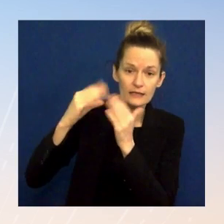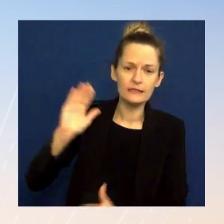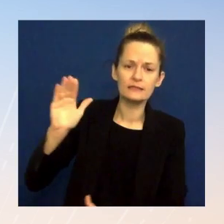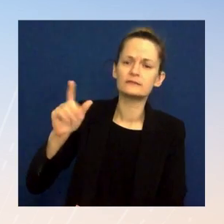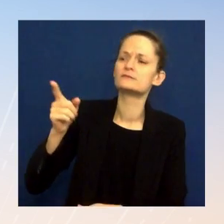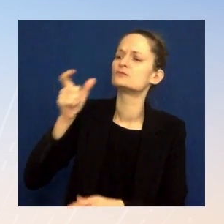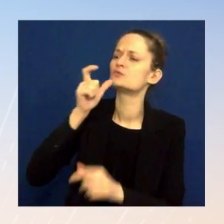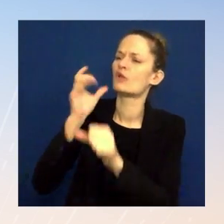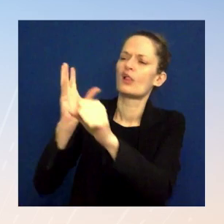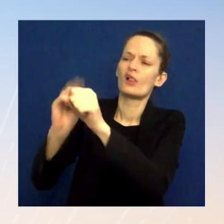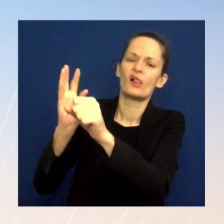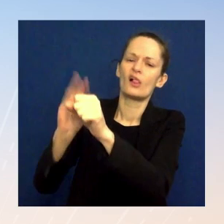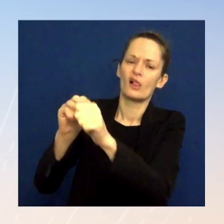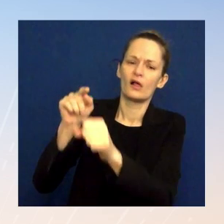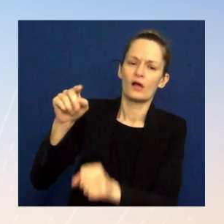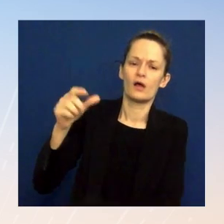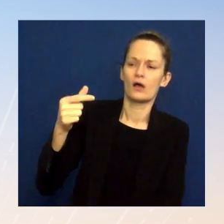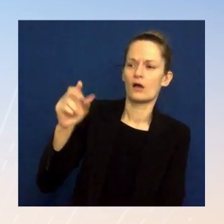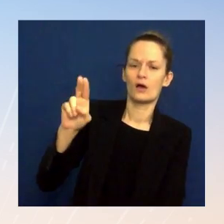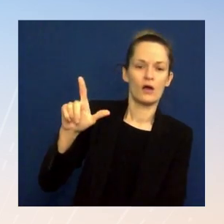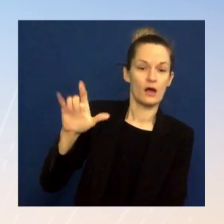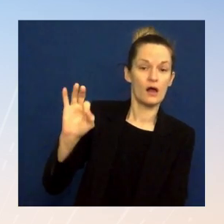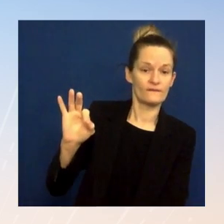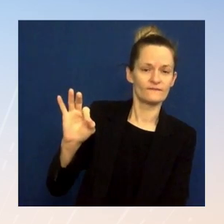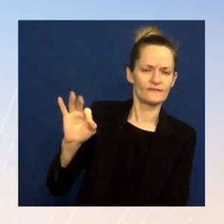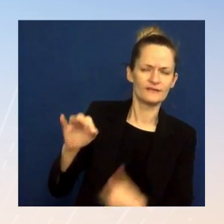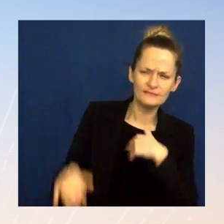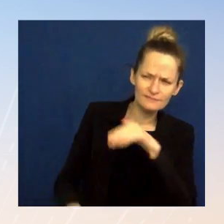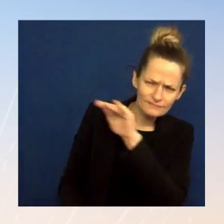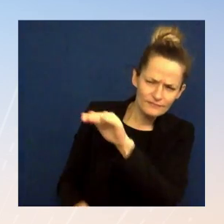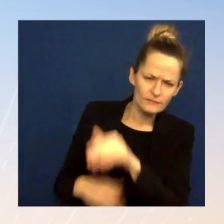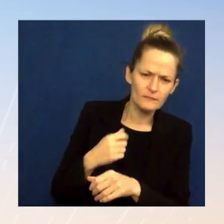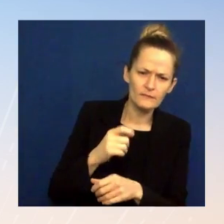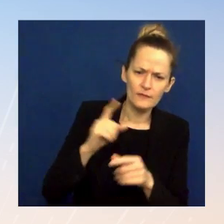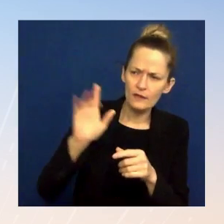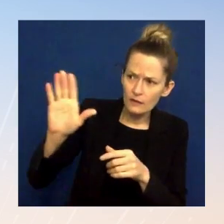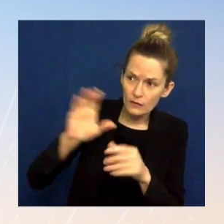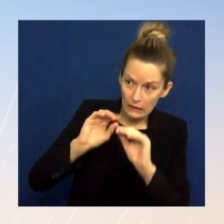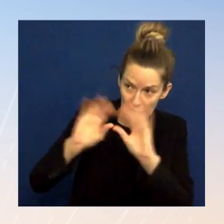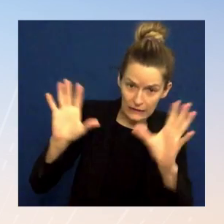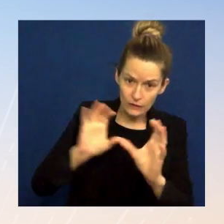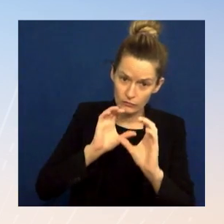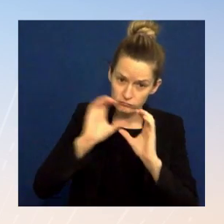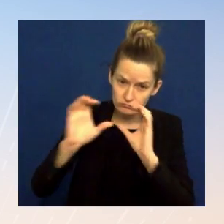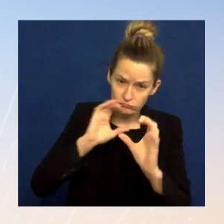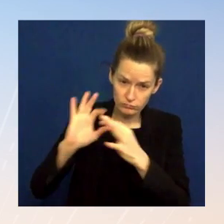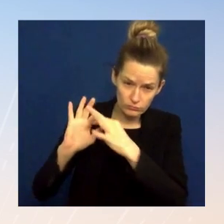and sending a clear message to the military in Sudan